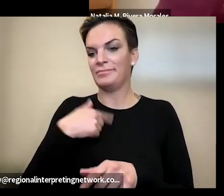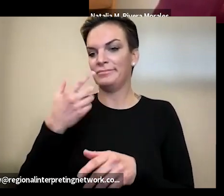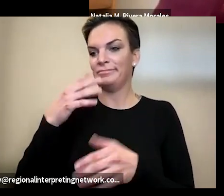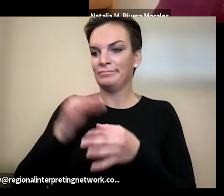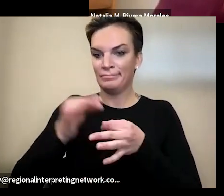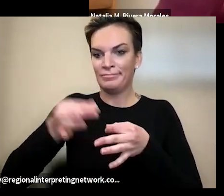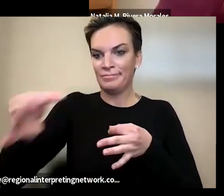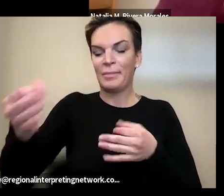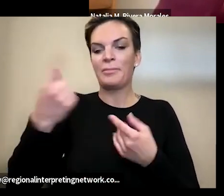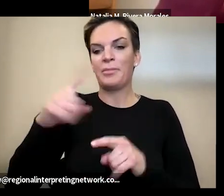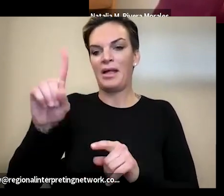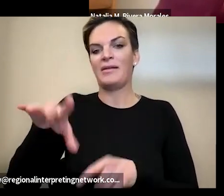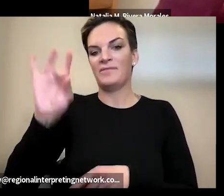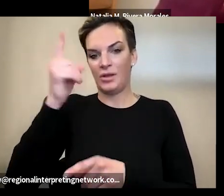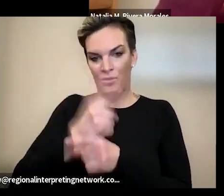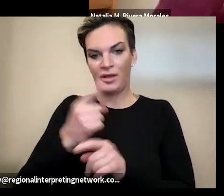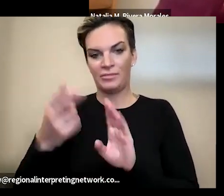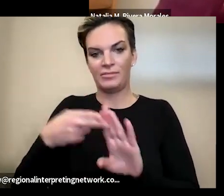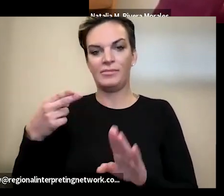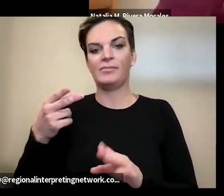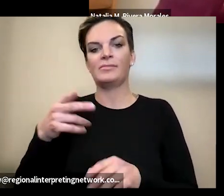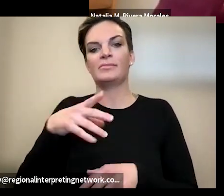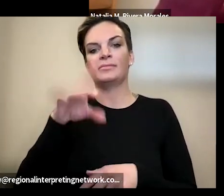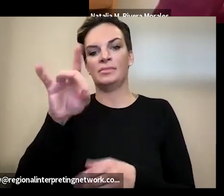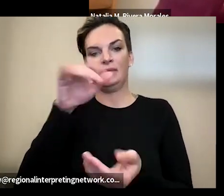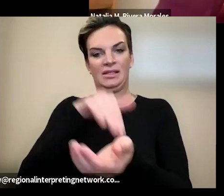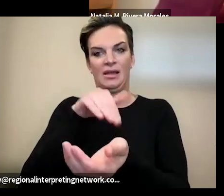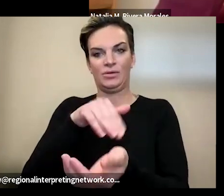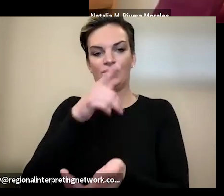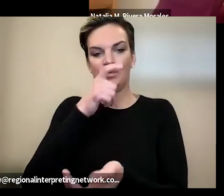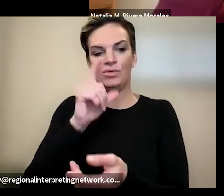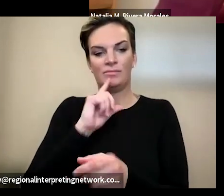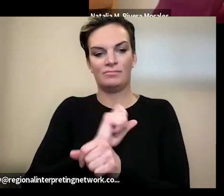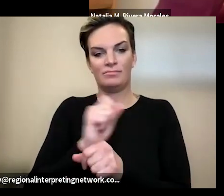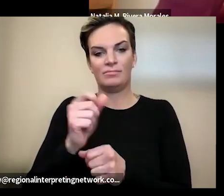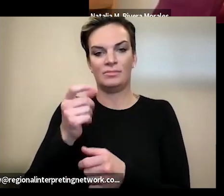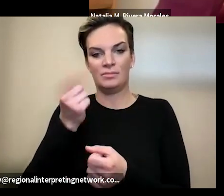and to get a practitioner rheumatologist who saw what was happening and was like we need to treat